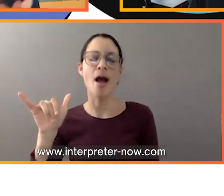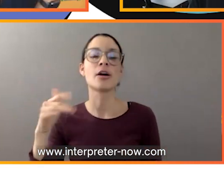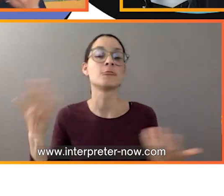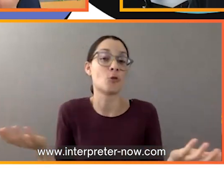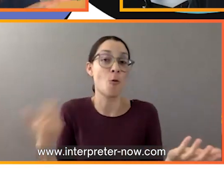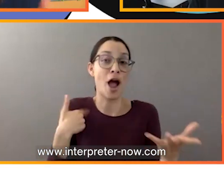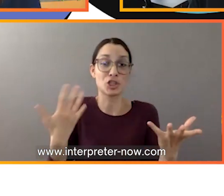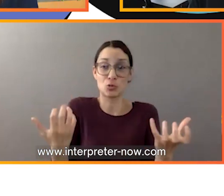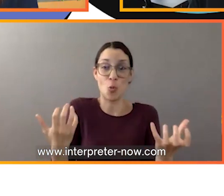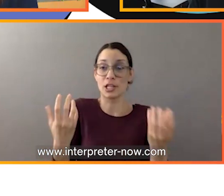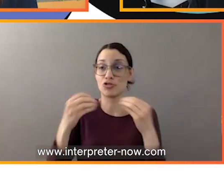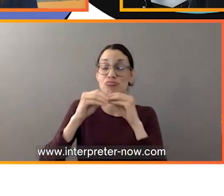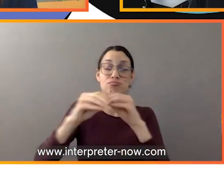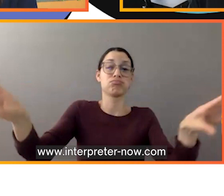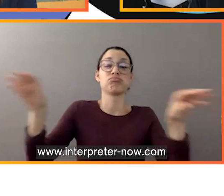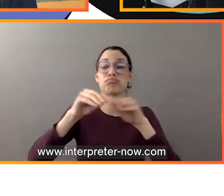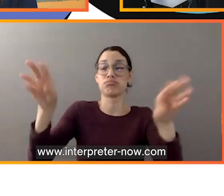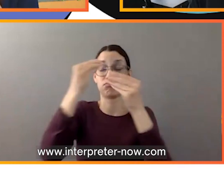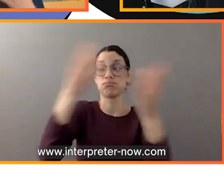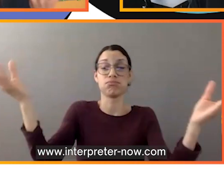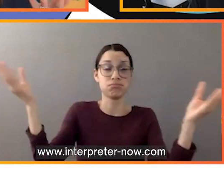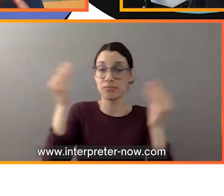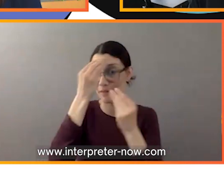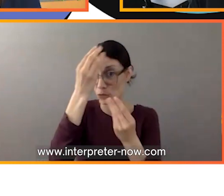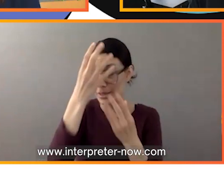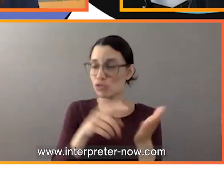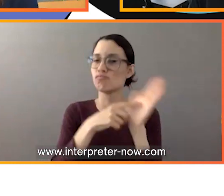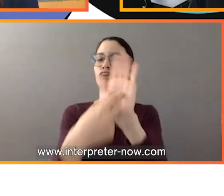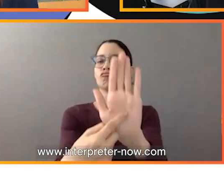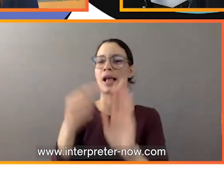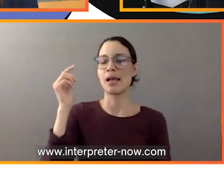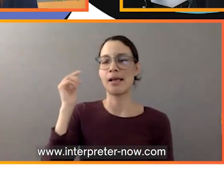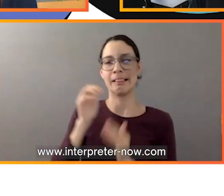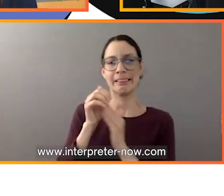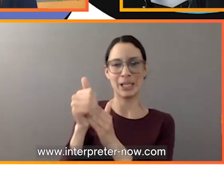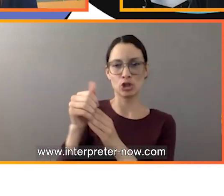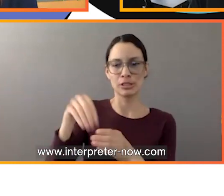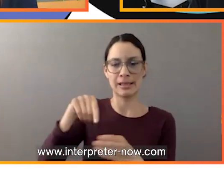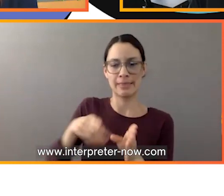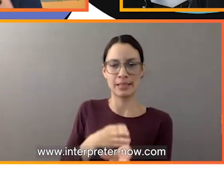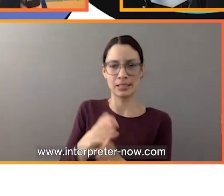So all that, I wanted to put it all out there, and just showcase leaders in the field, to